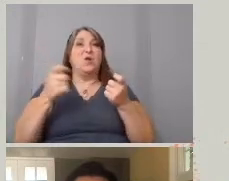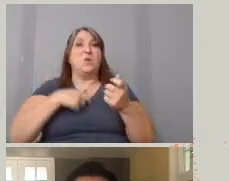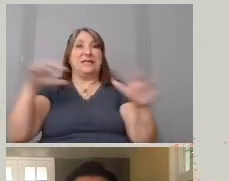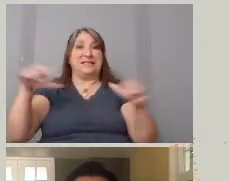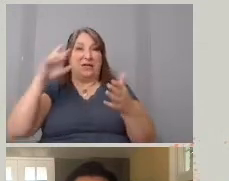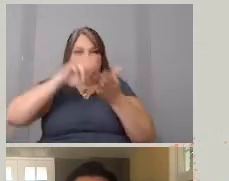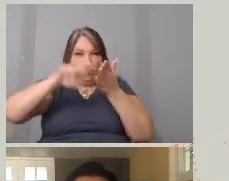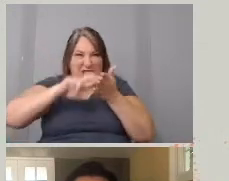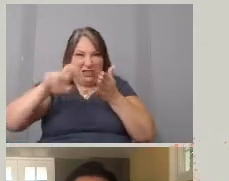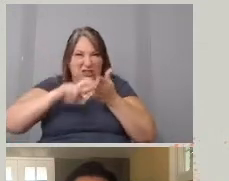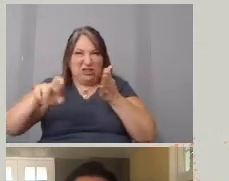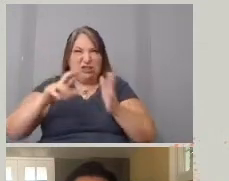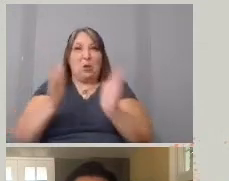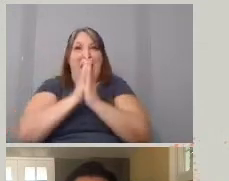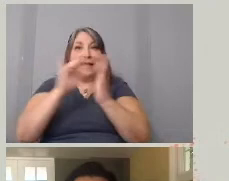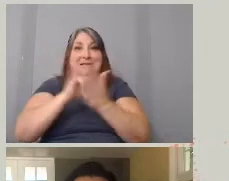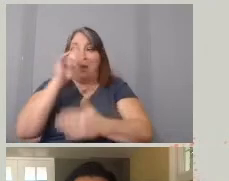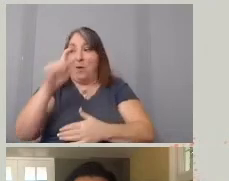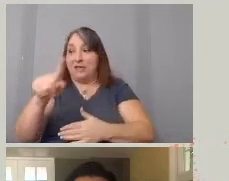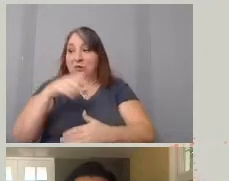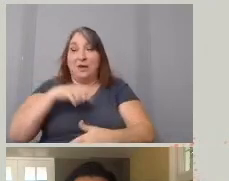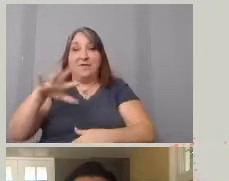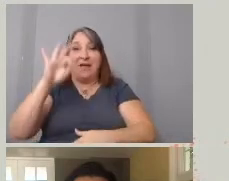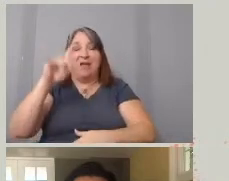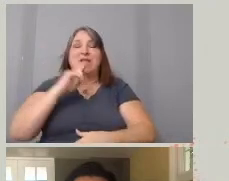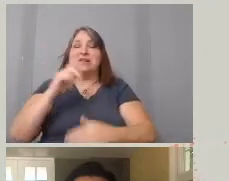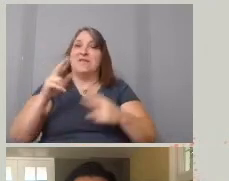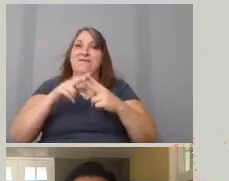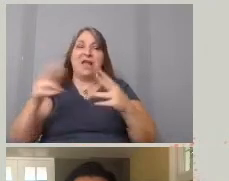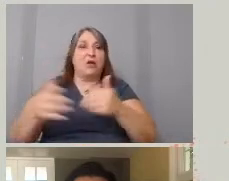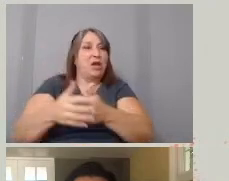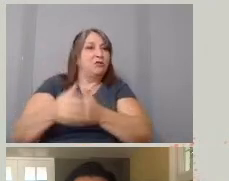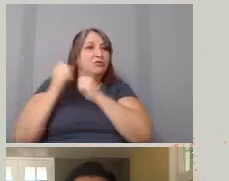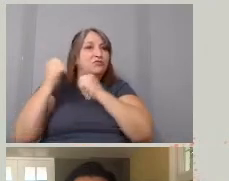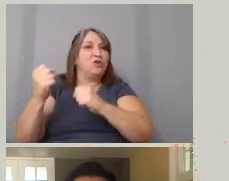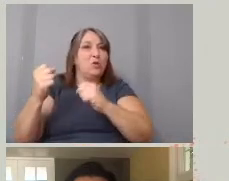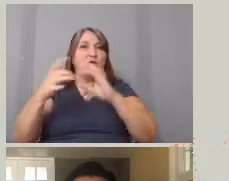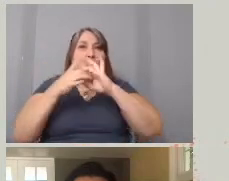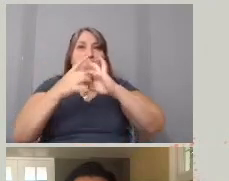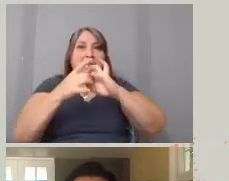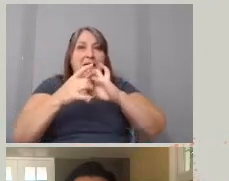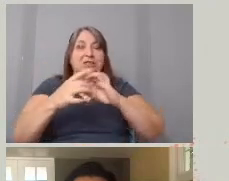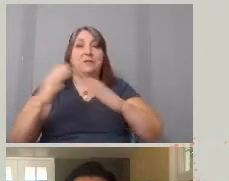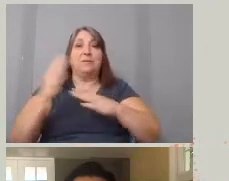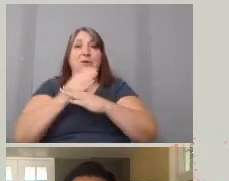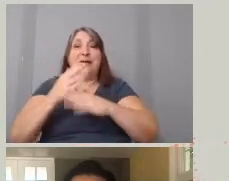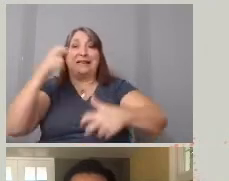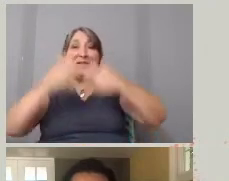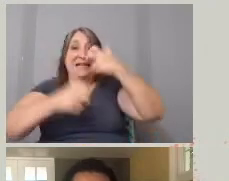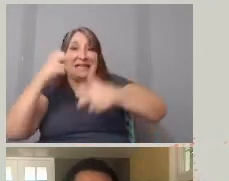And what we found is that there is a very close correlation between the issues that Americans believe are important